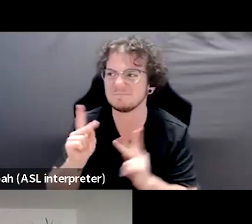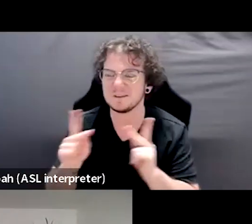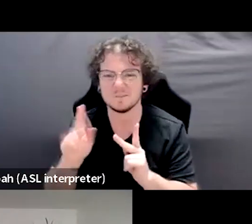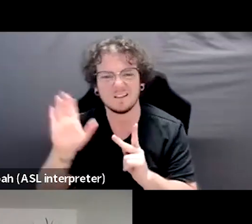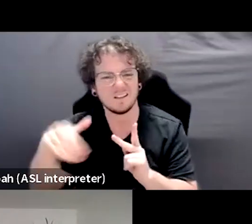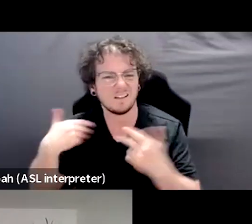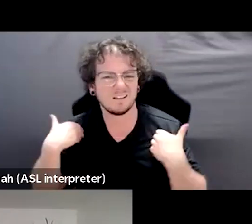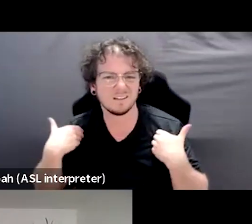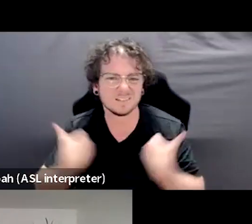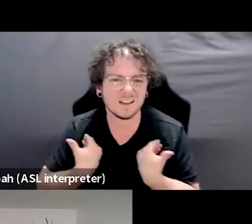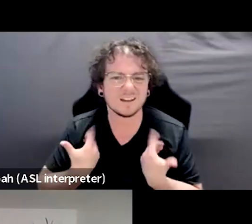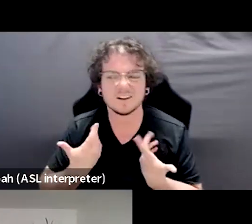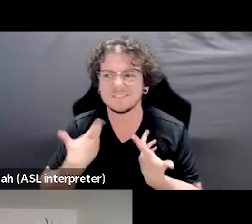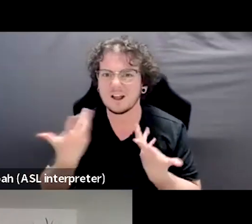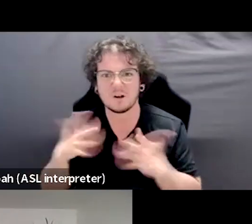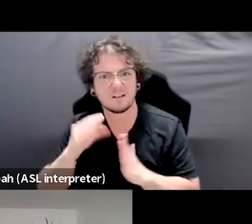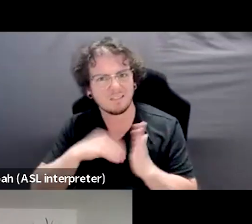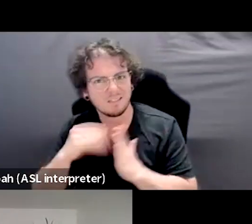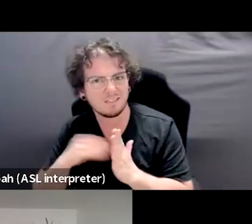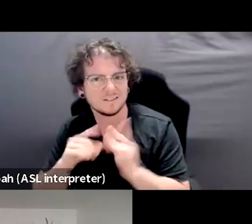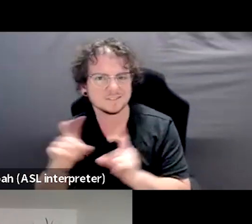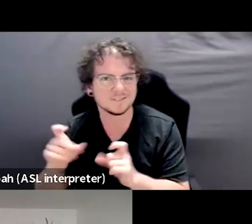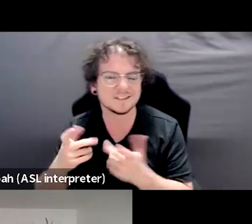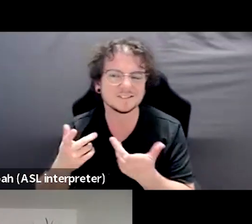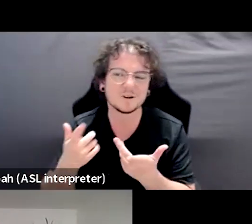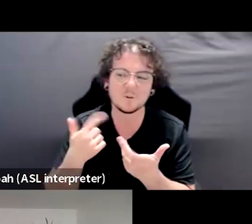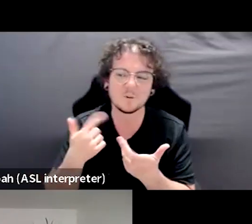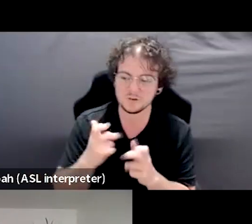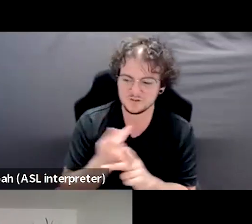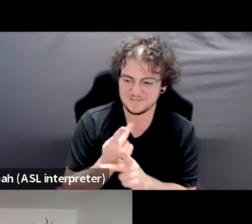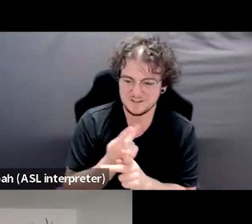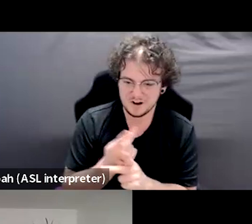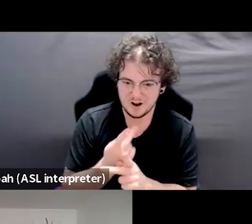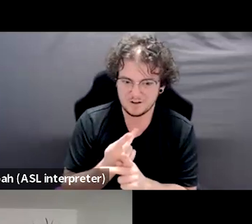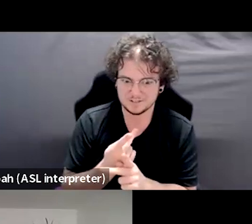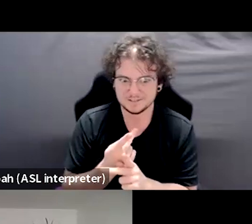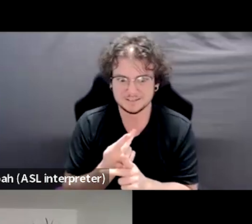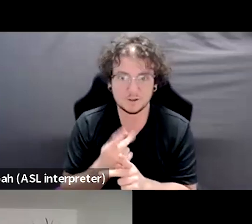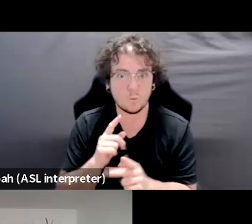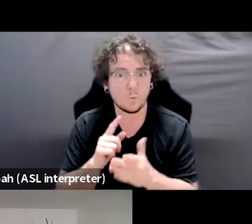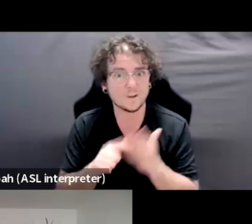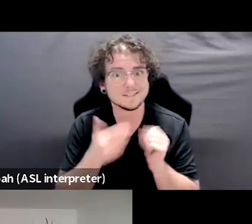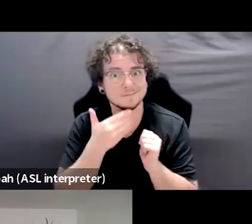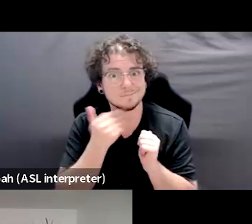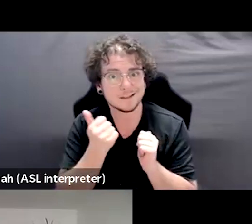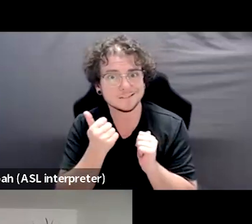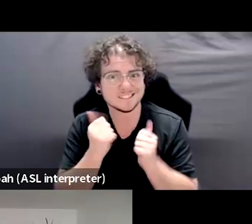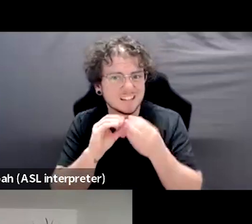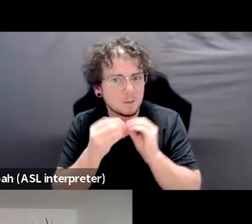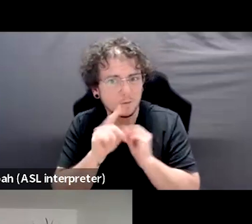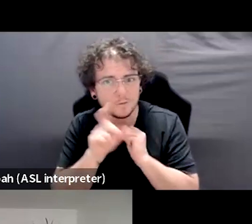it is a little bit of a game of figuring out what the most important benchmarks are and making a